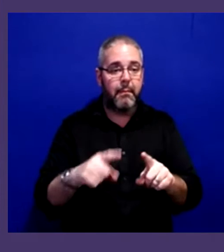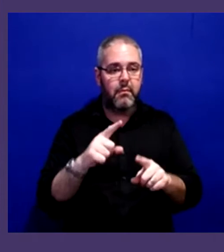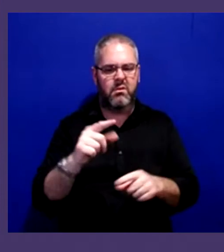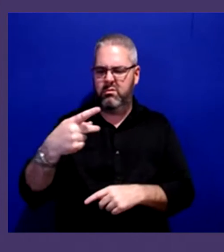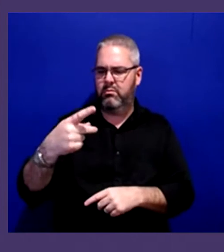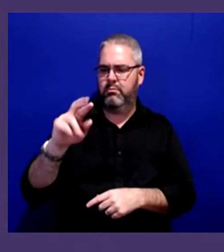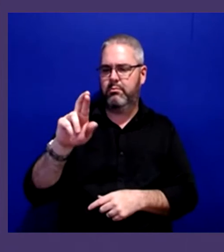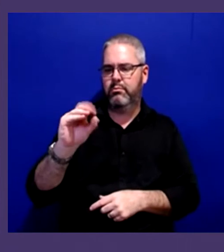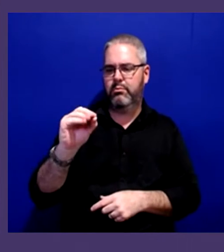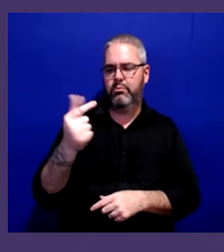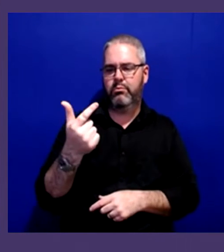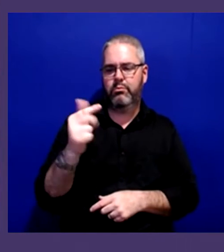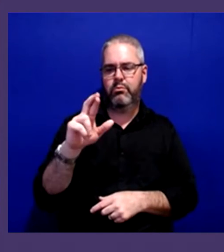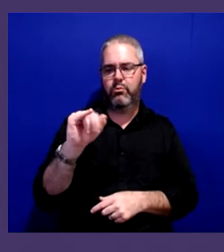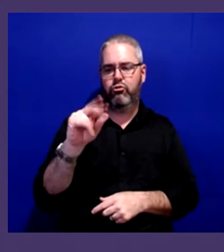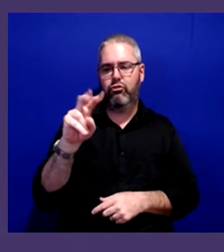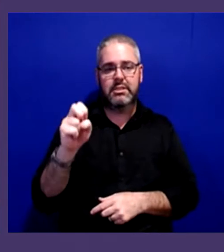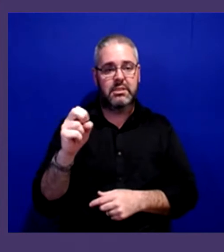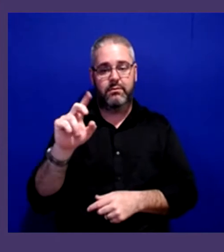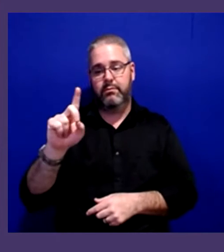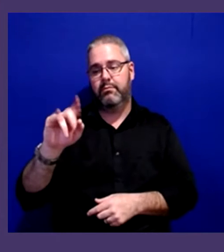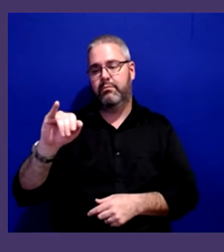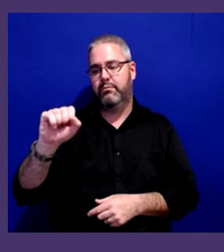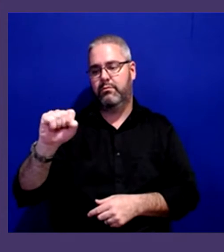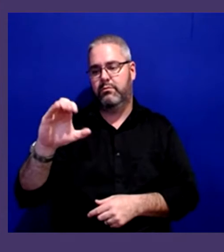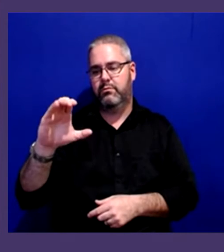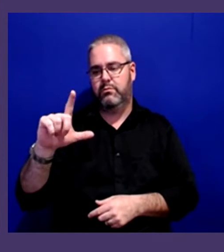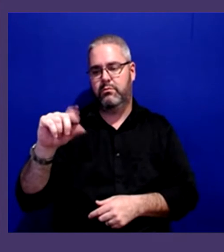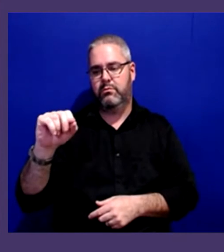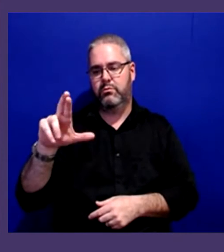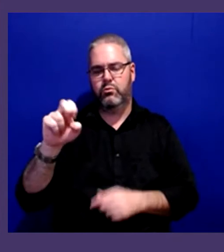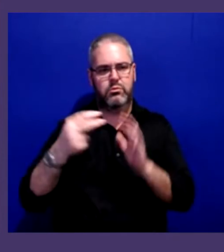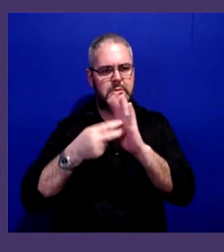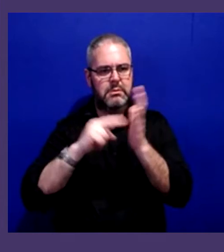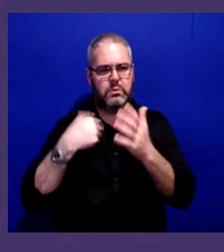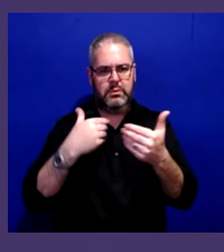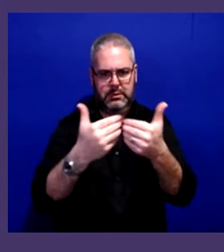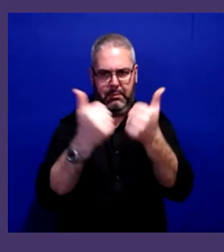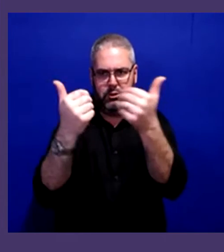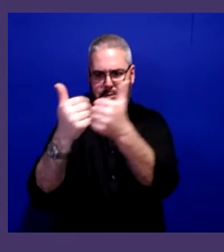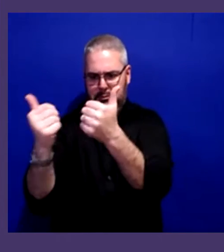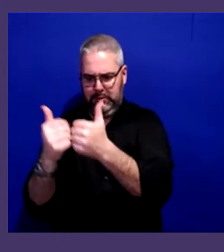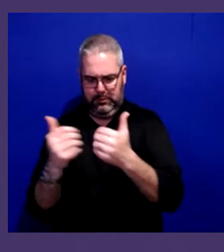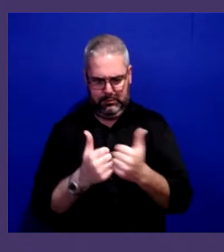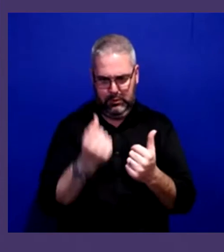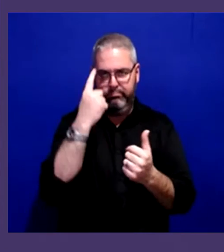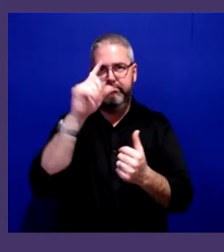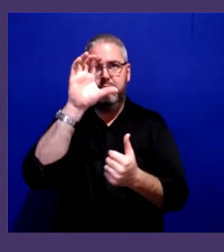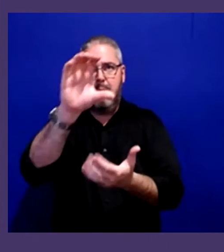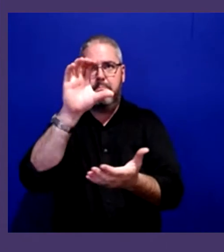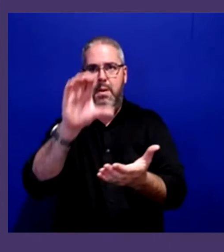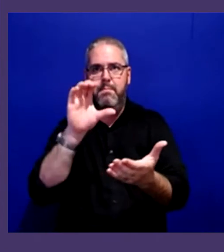I mean making sure that we're separating steps out into logical chunks and not just having people maybe fill out